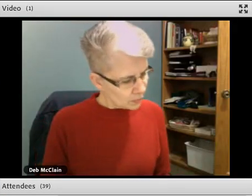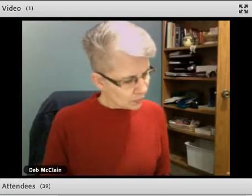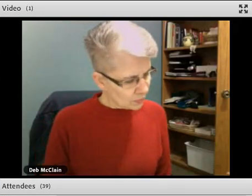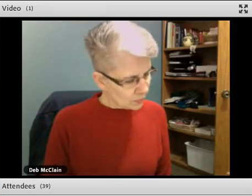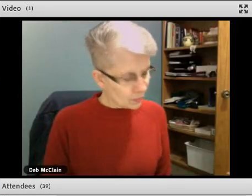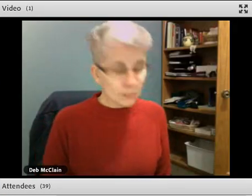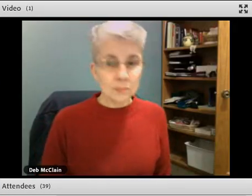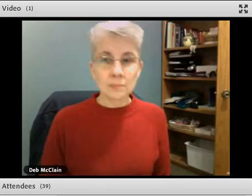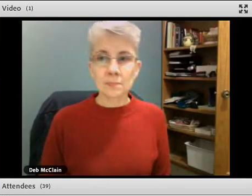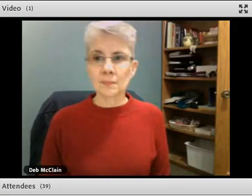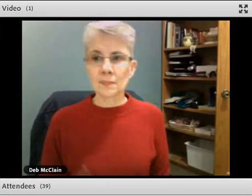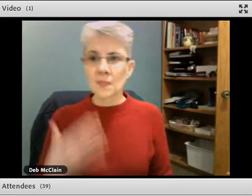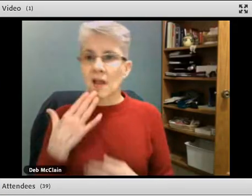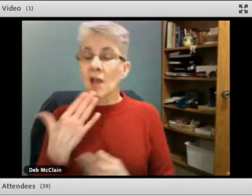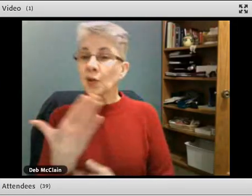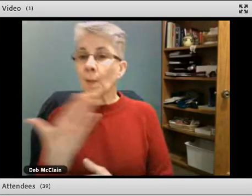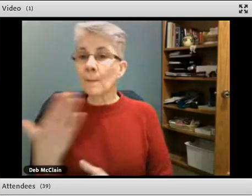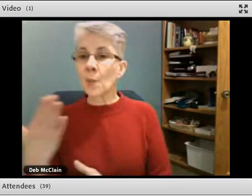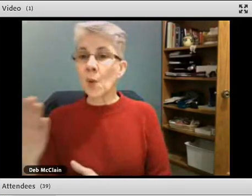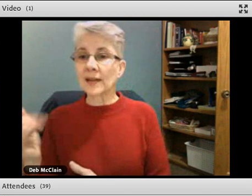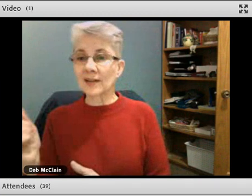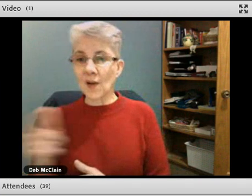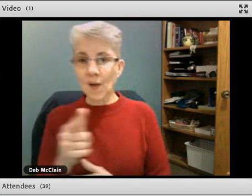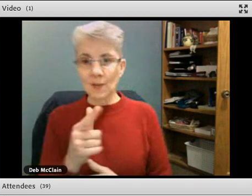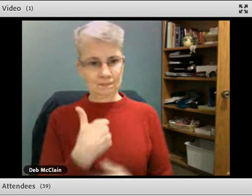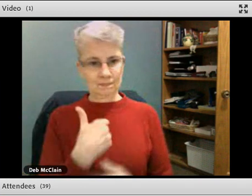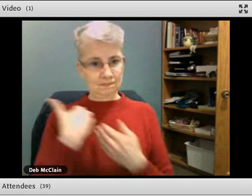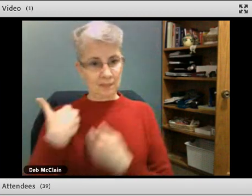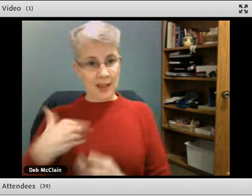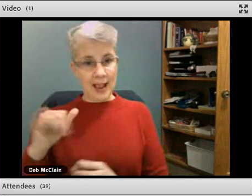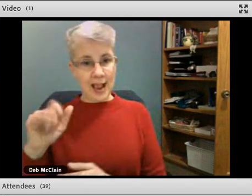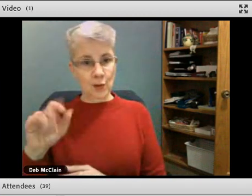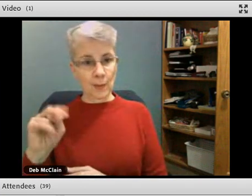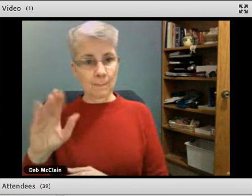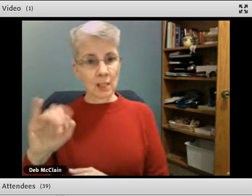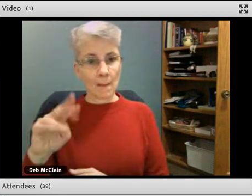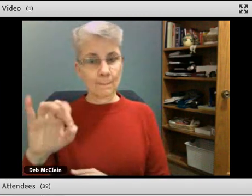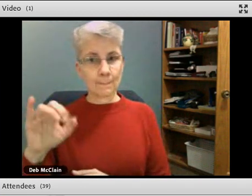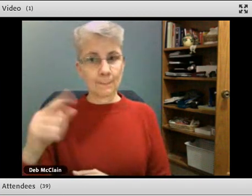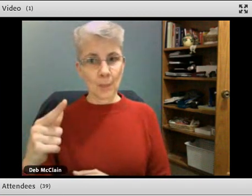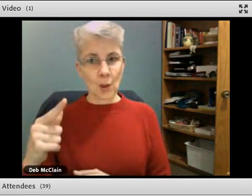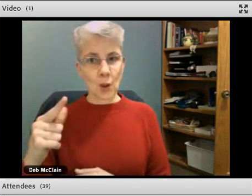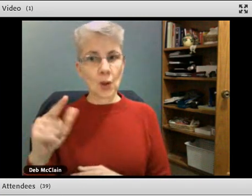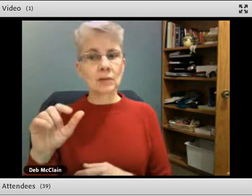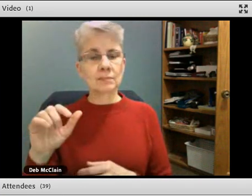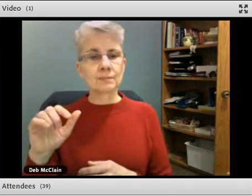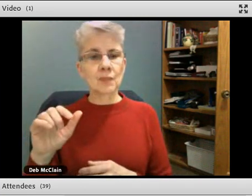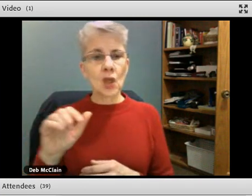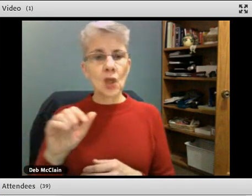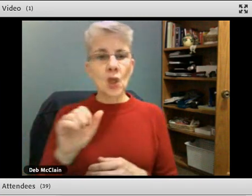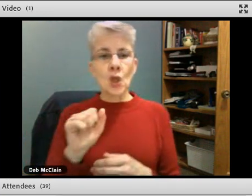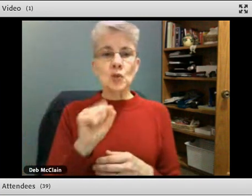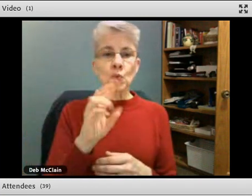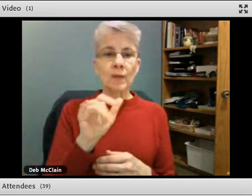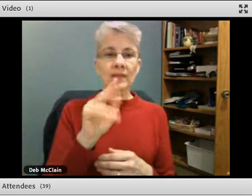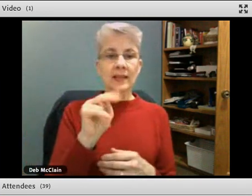Blumberg: Good morning, everyone. I am Aaron Blumberg, SWFLN's Continuing Education Coordinator, and it is my pleasure to welcome to you